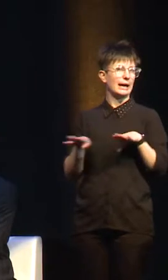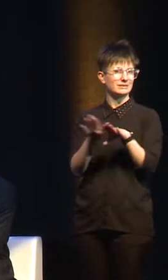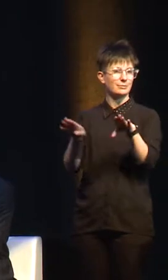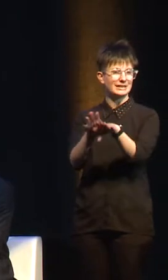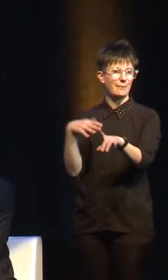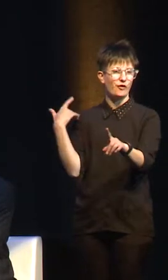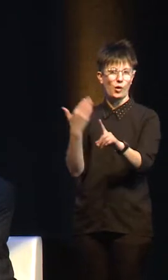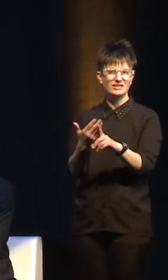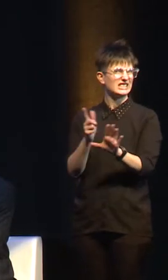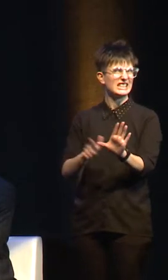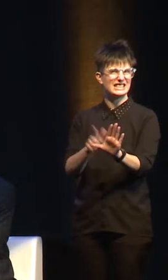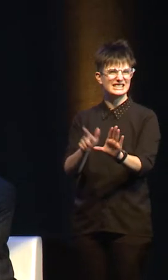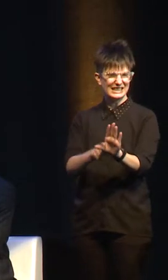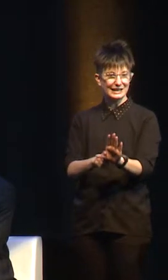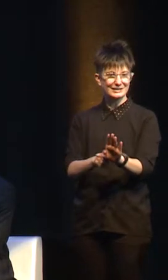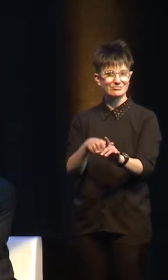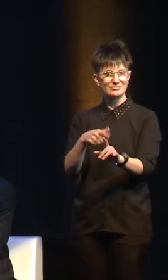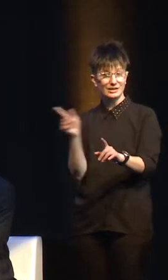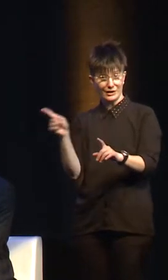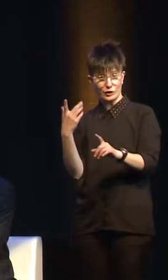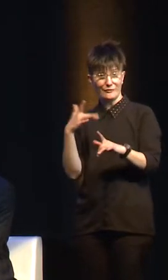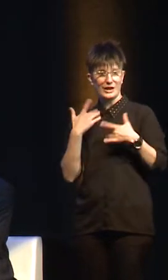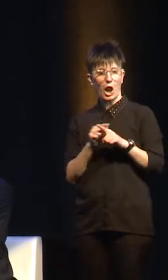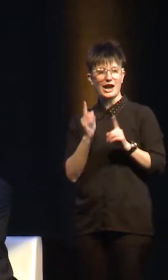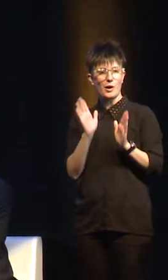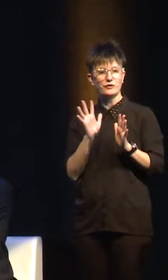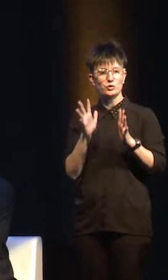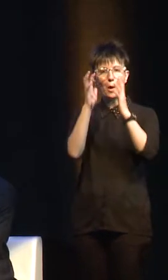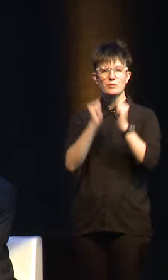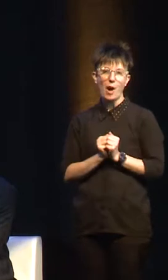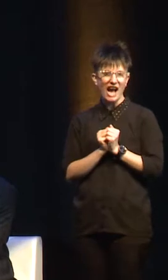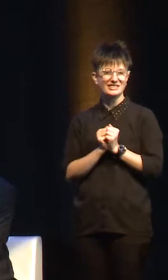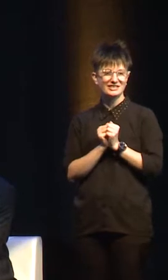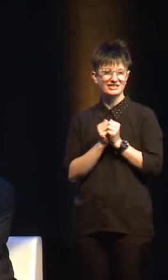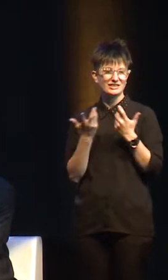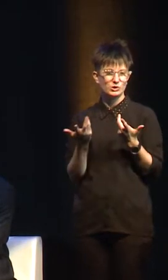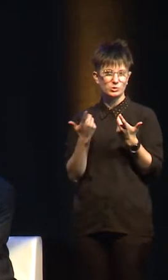down aspects of what you wanted to do to get this into a shape that could come to Parliament?